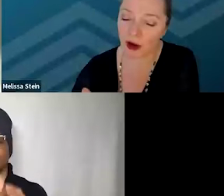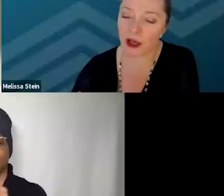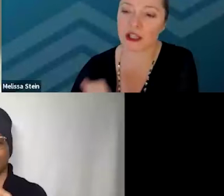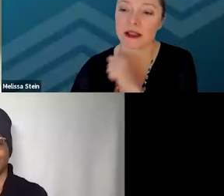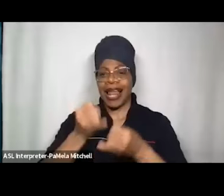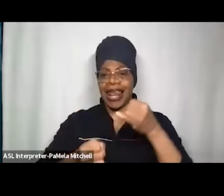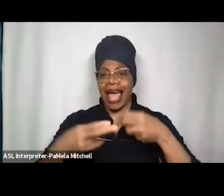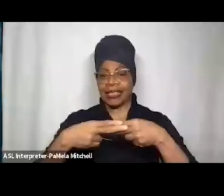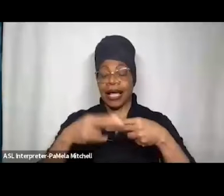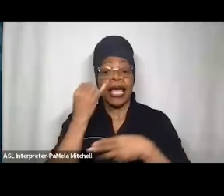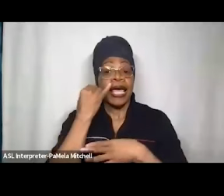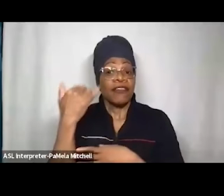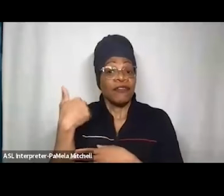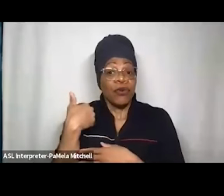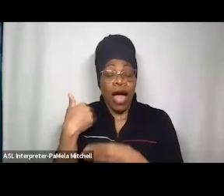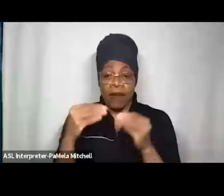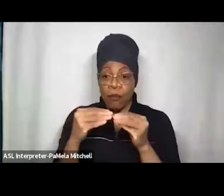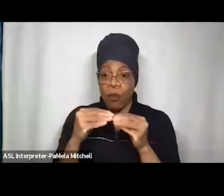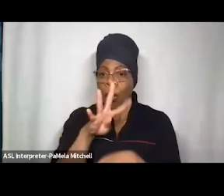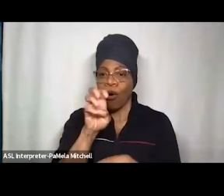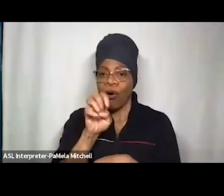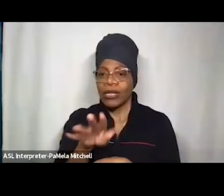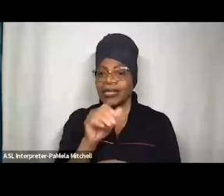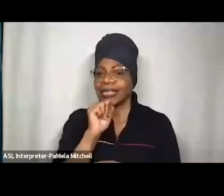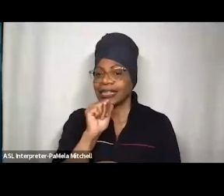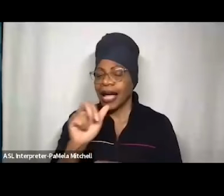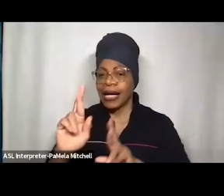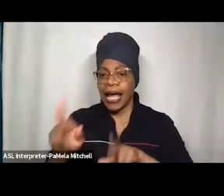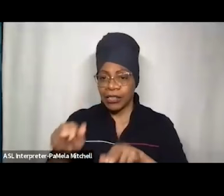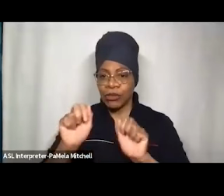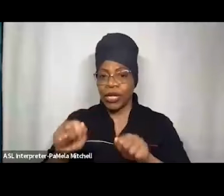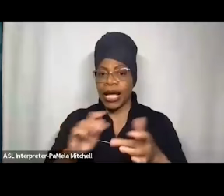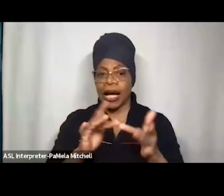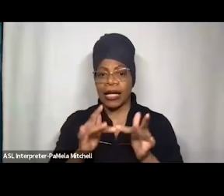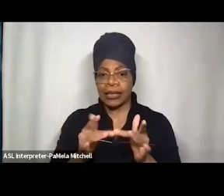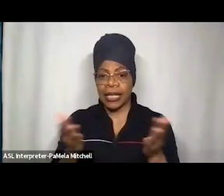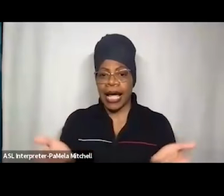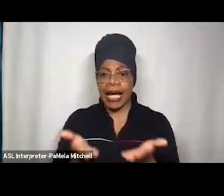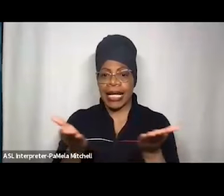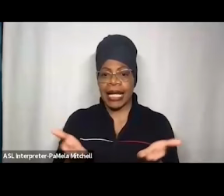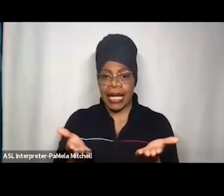burning questions that were not answered, you can reach out to us here at SAMHSA's GAINS Center, and we'll have some contact information